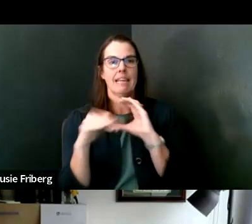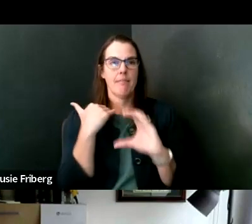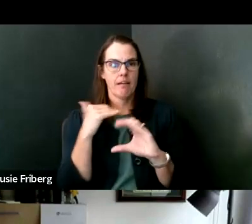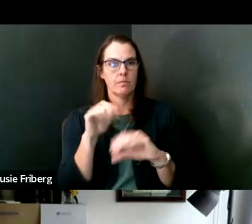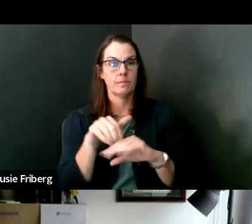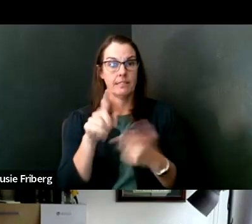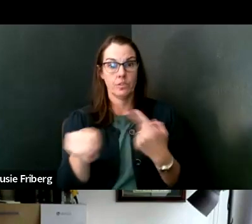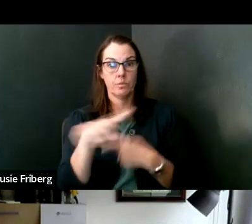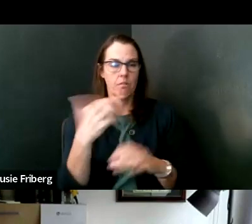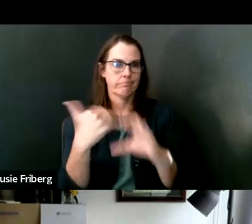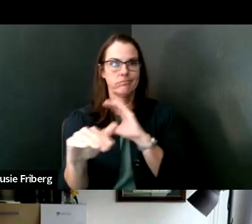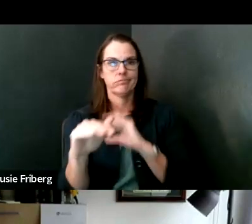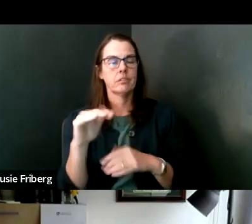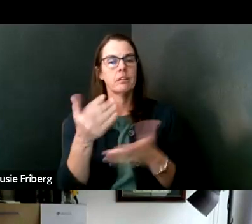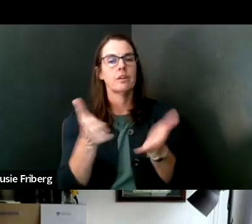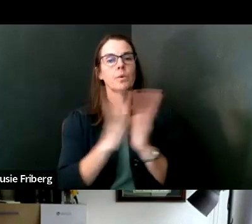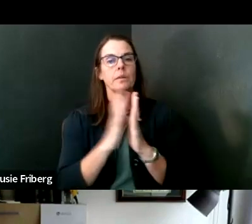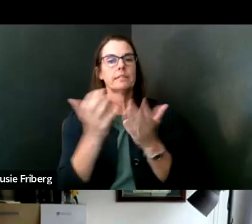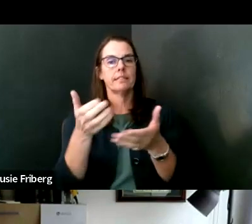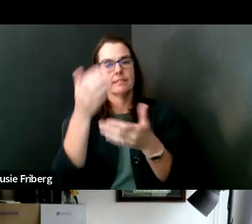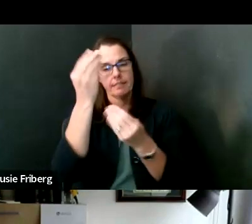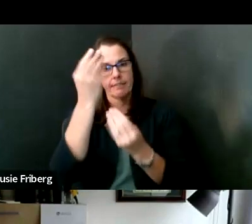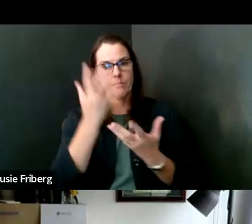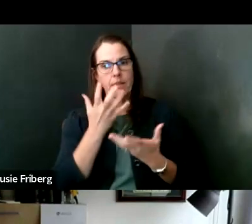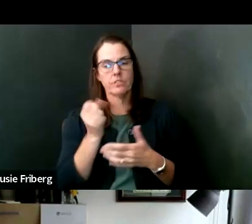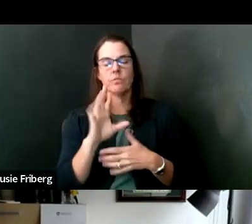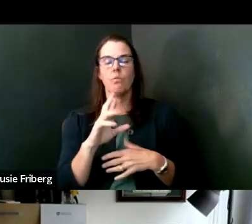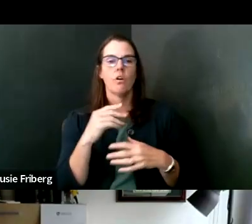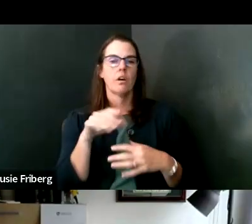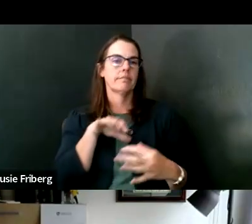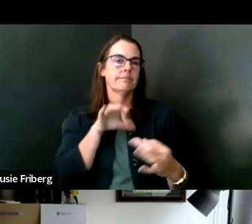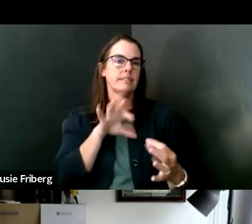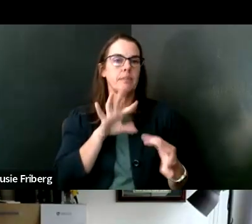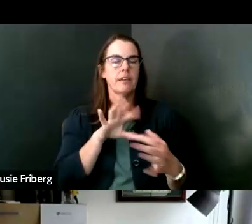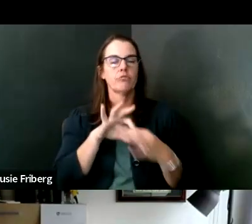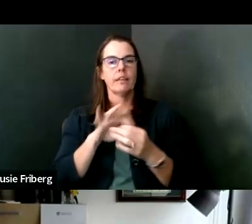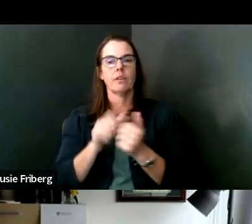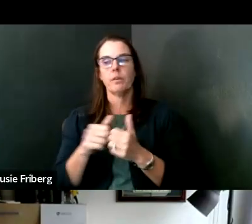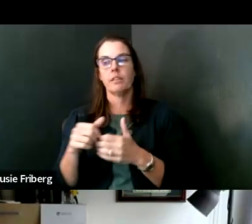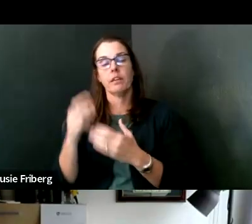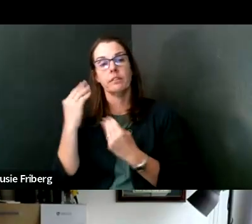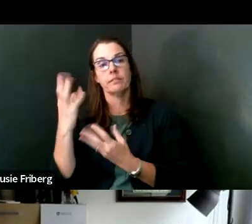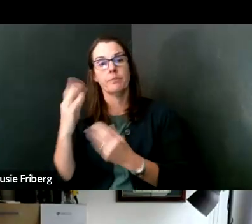um requesting information or any constructive feedback regarding um the material packets. Um